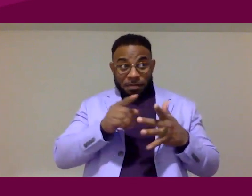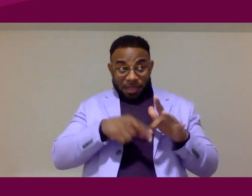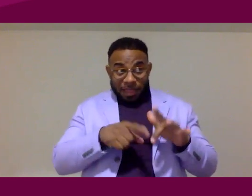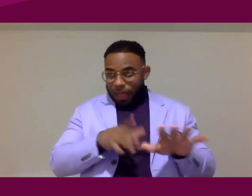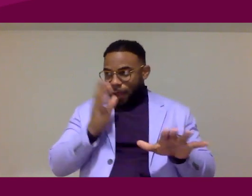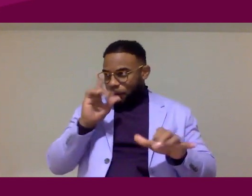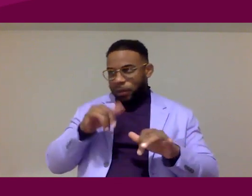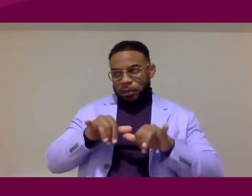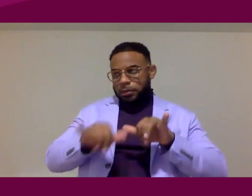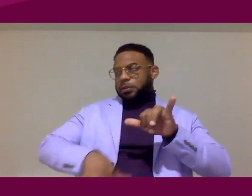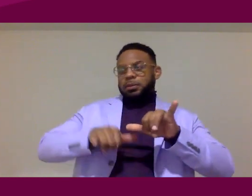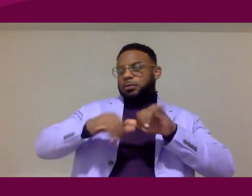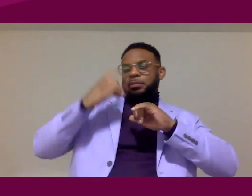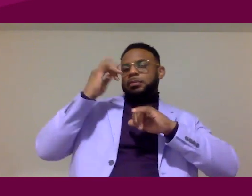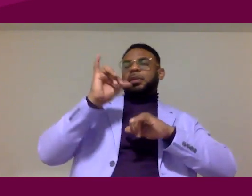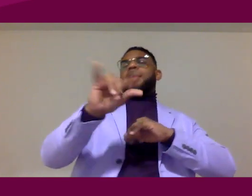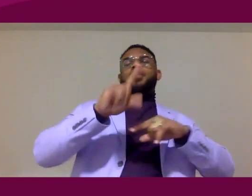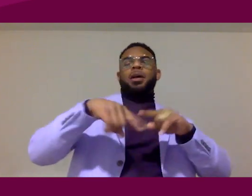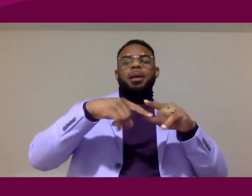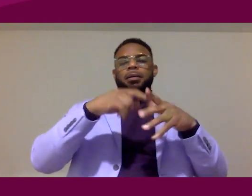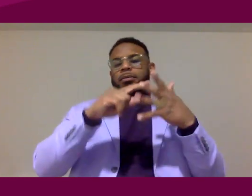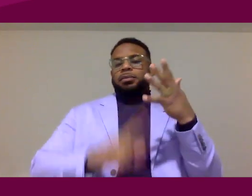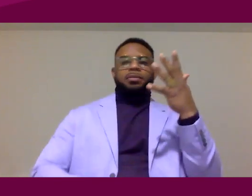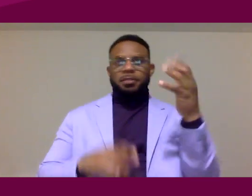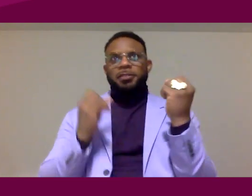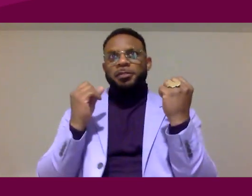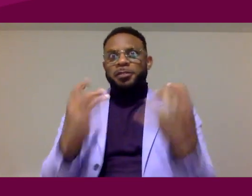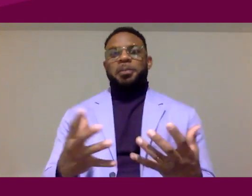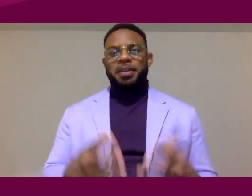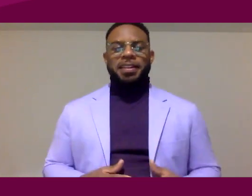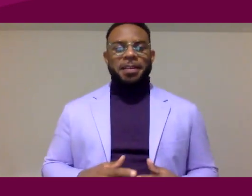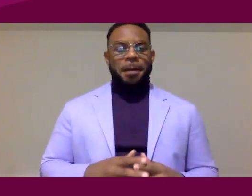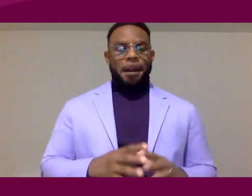And I know we can sit here for forever talking about them because there's so many of them.